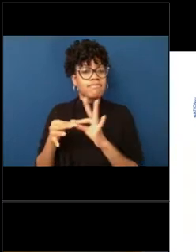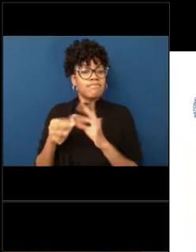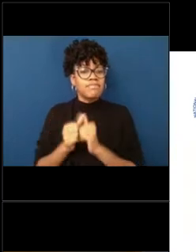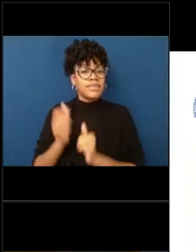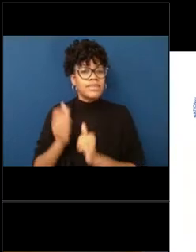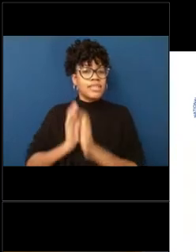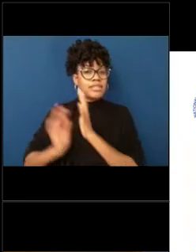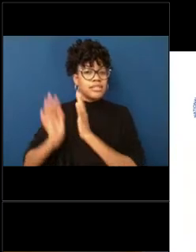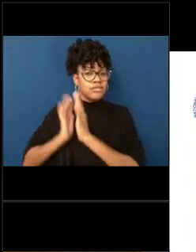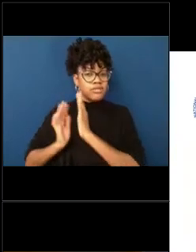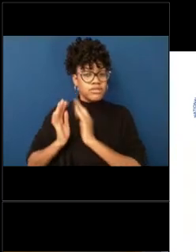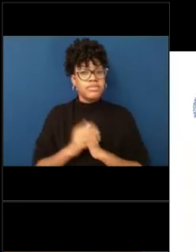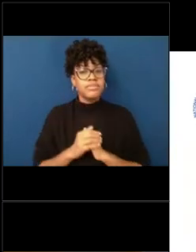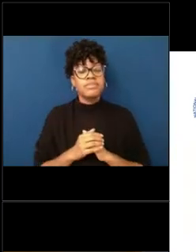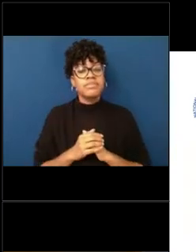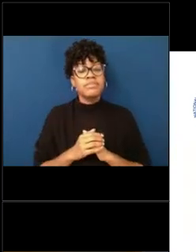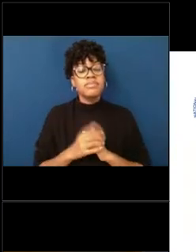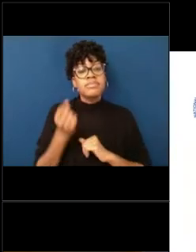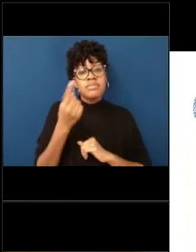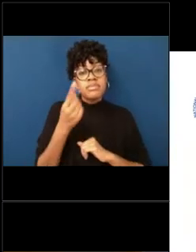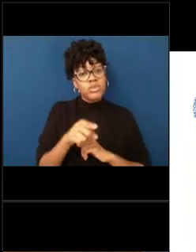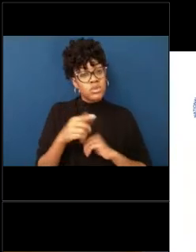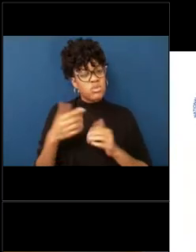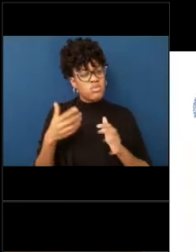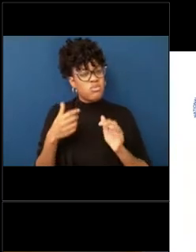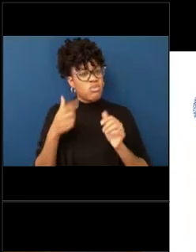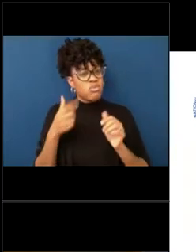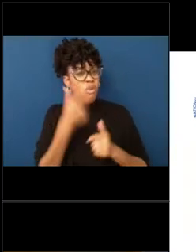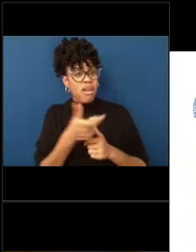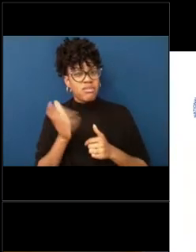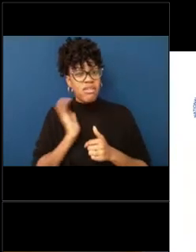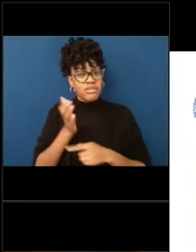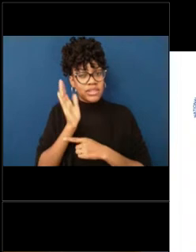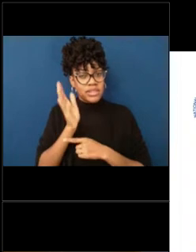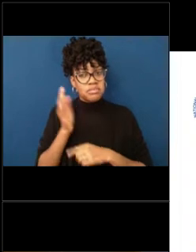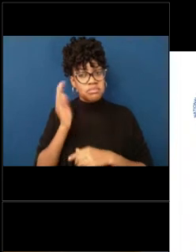If you've been following NOAA Live! you'll know she talked with us last year about how Native Hawaiians